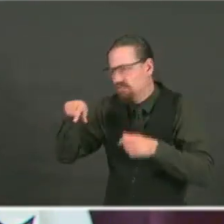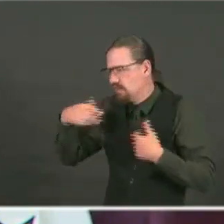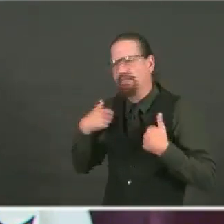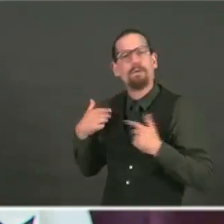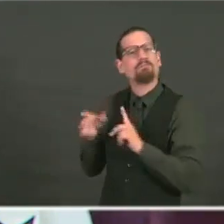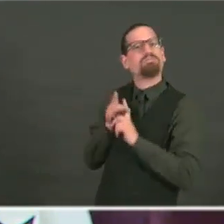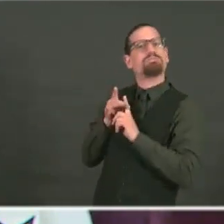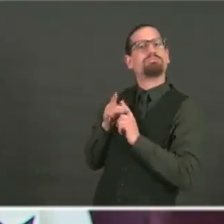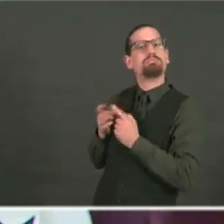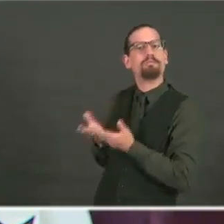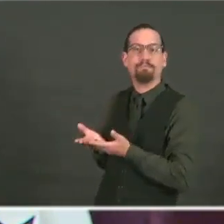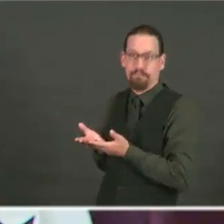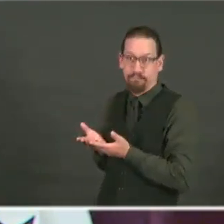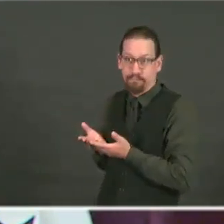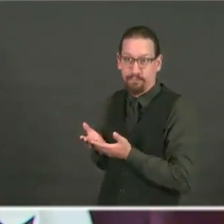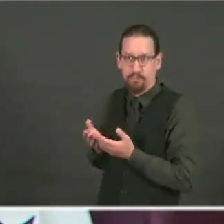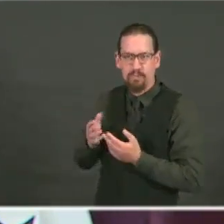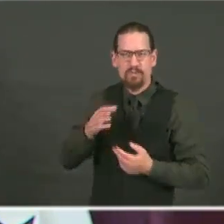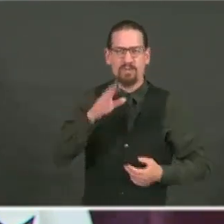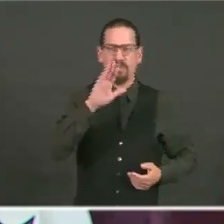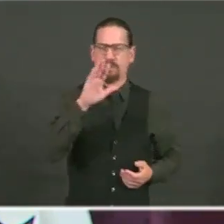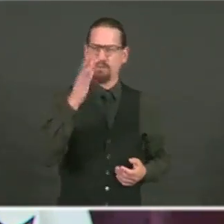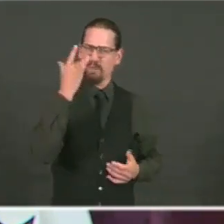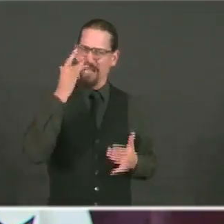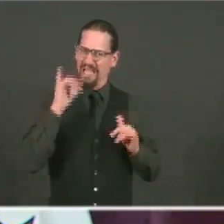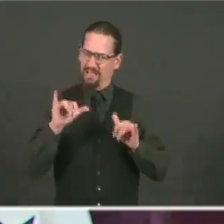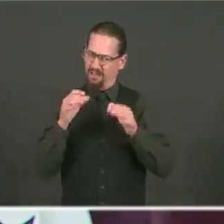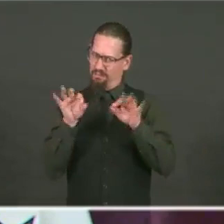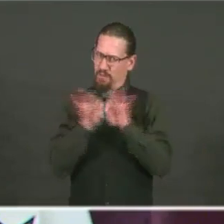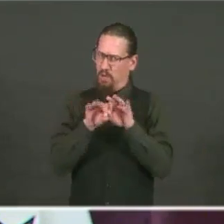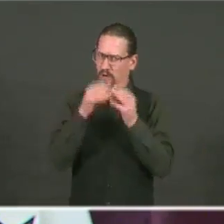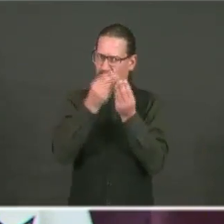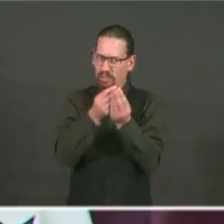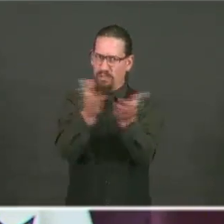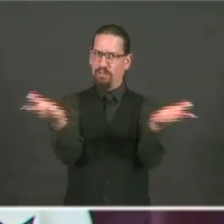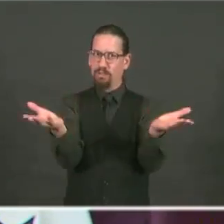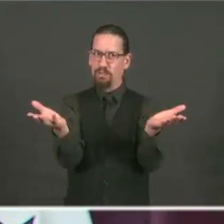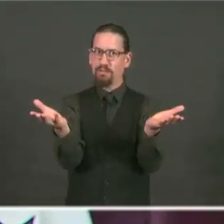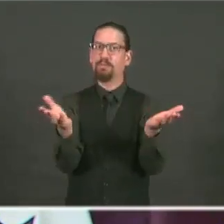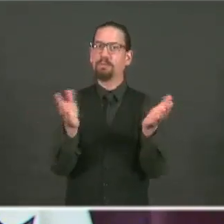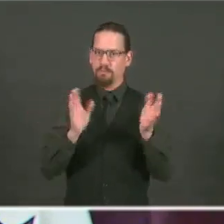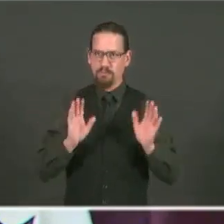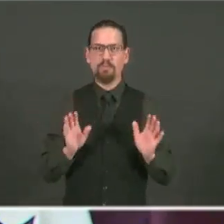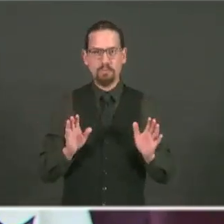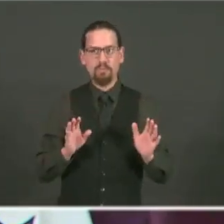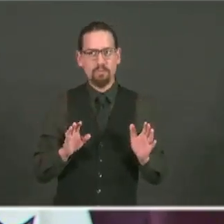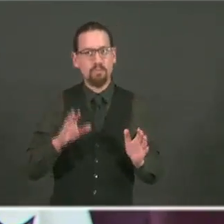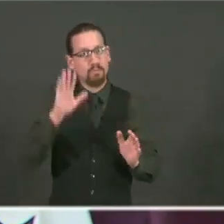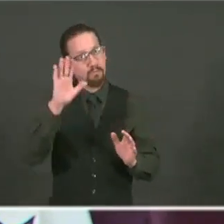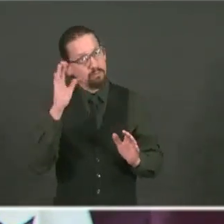HOME. WHY IS THIS IMPORTANT?